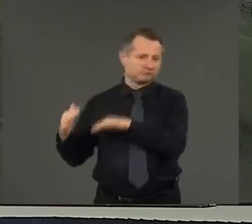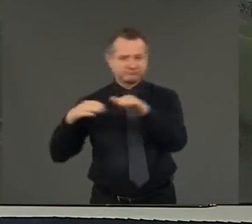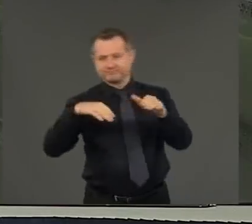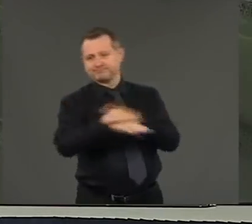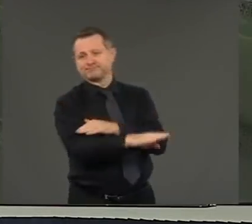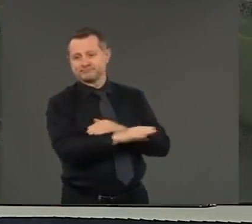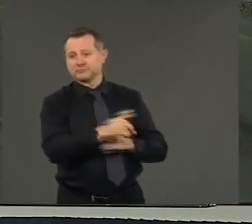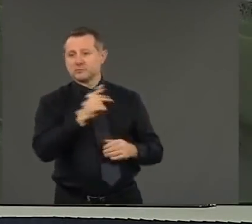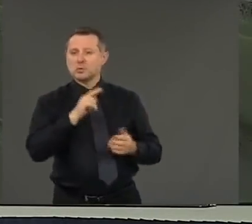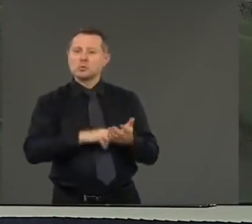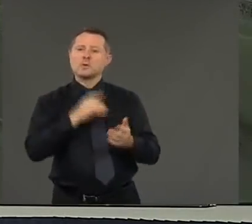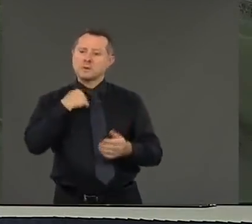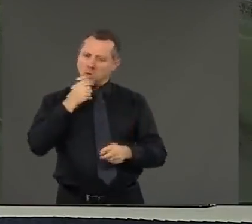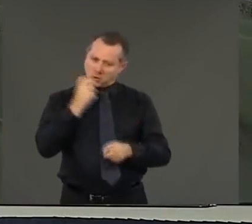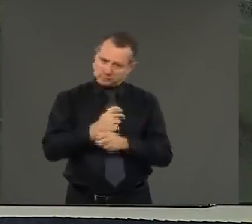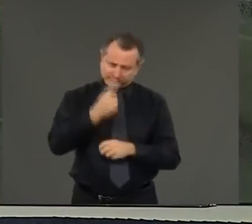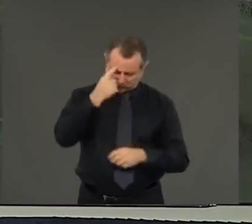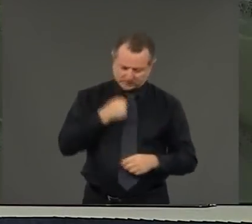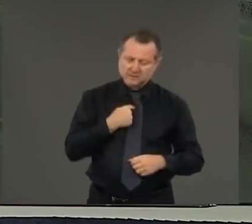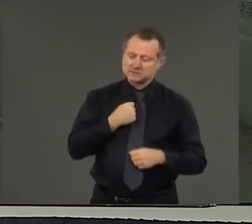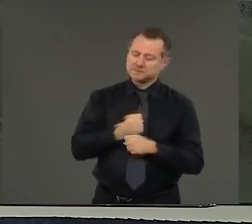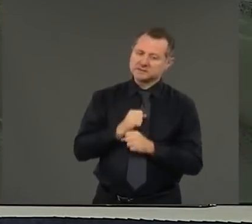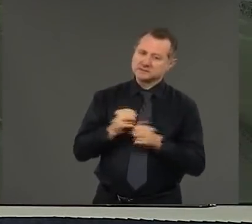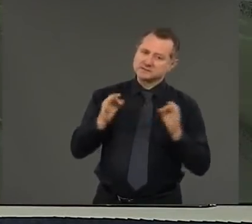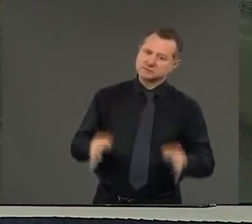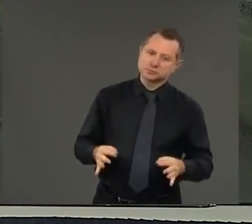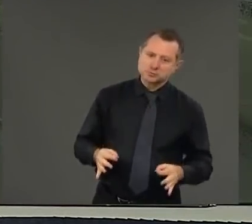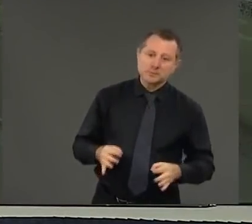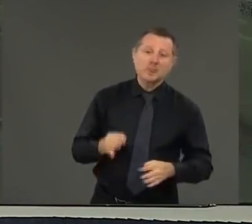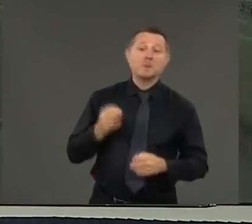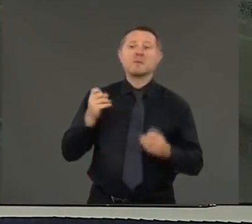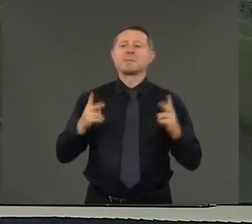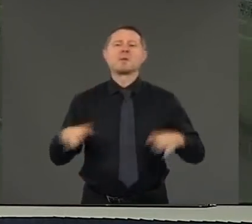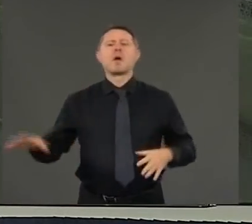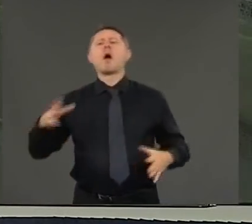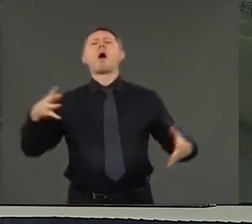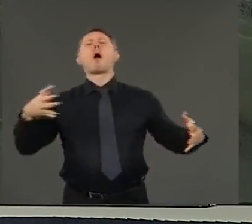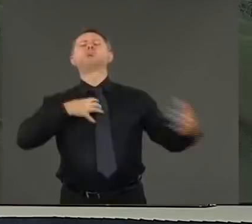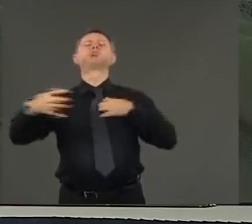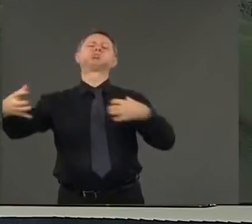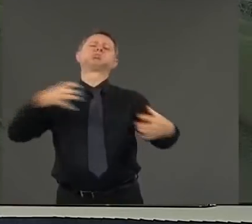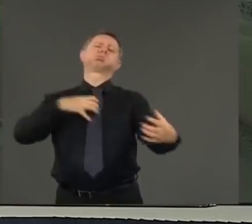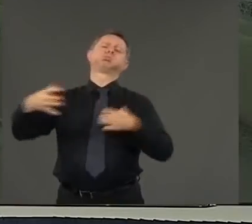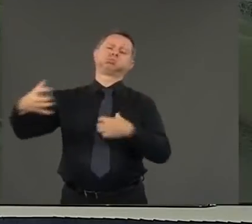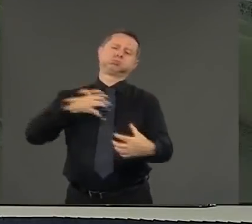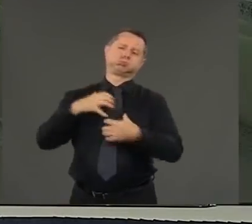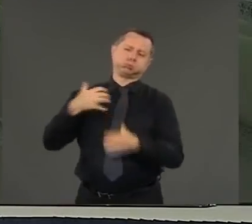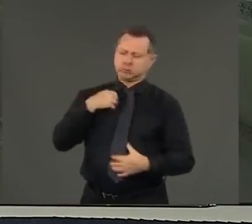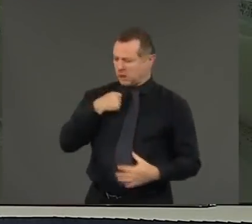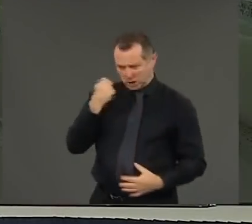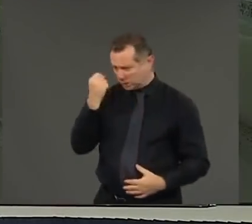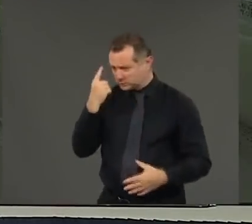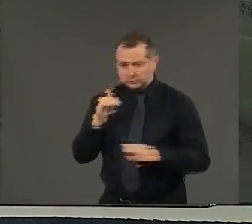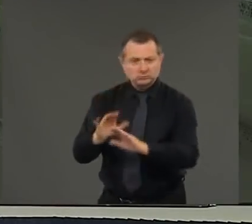THE MOST VULNERABLE PLACE. I MADE THE DECISION TO BAN THE VISITORS IN MID MARCH WHICH I TELL YOU WAS A VERY DIFFICULT